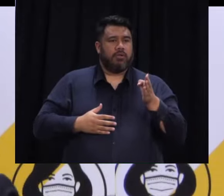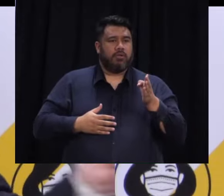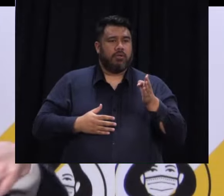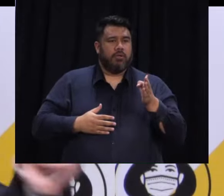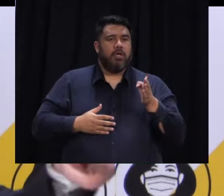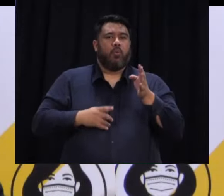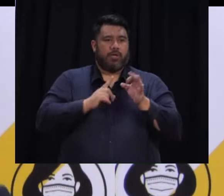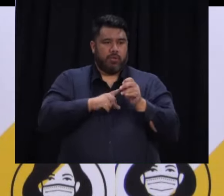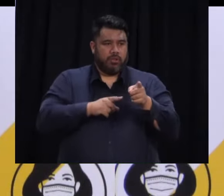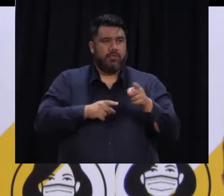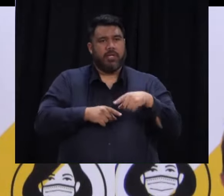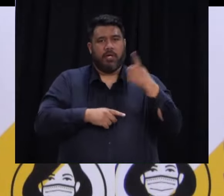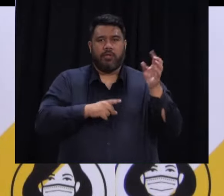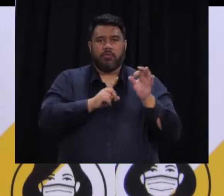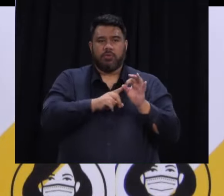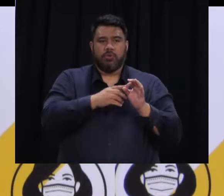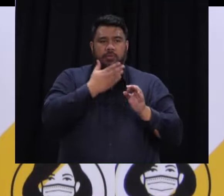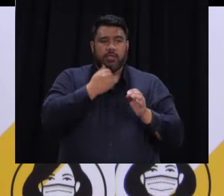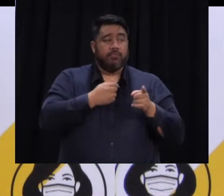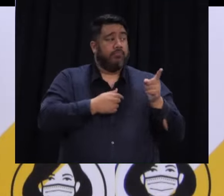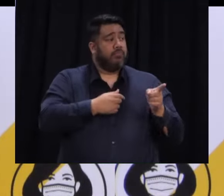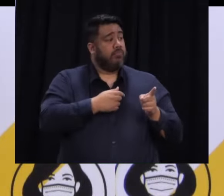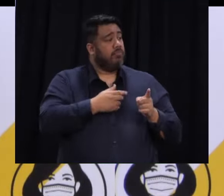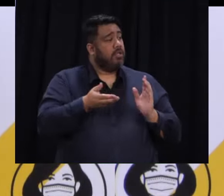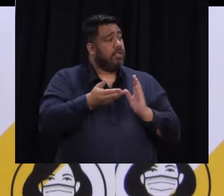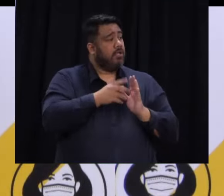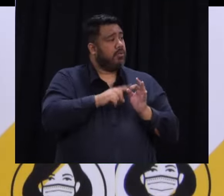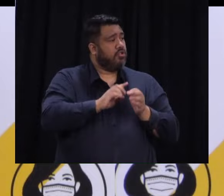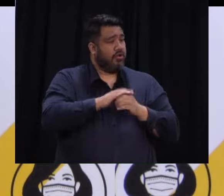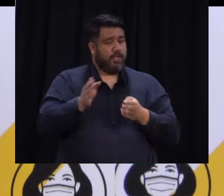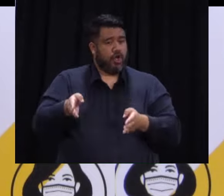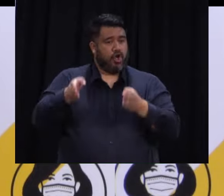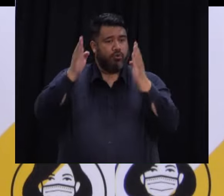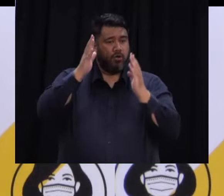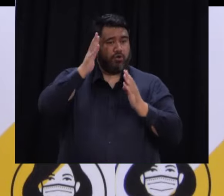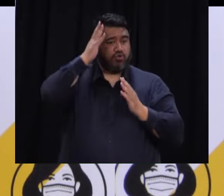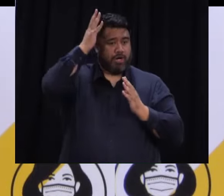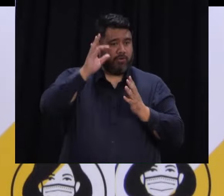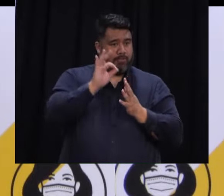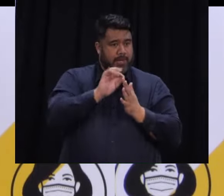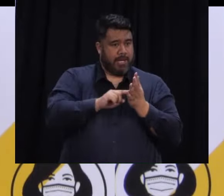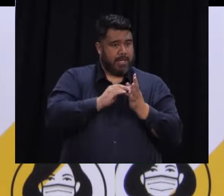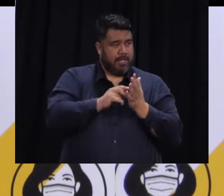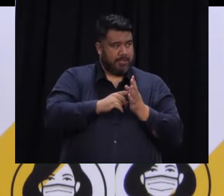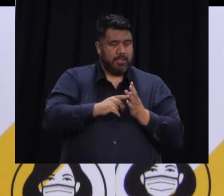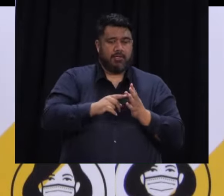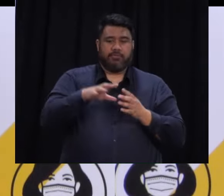to get there. We will see. But the police are involved T has been done thoroughly.